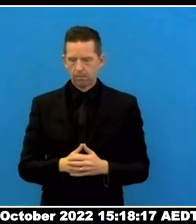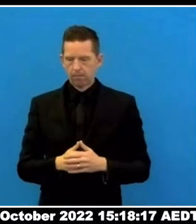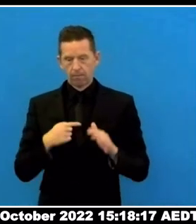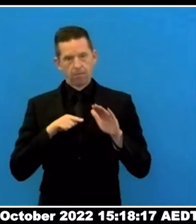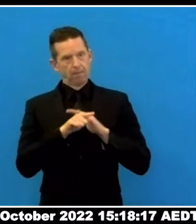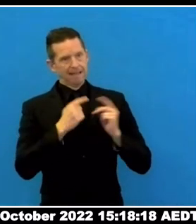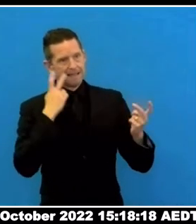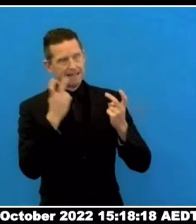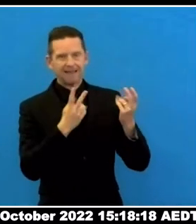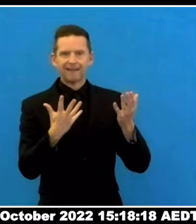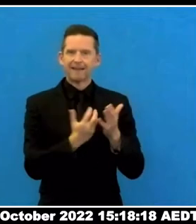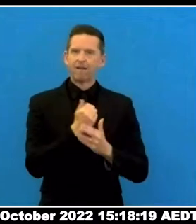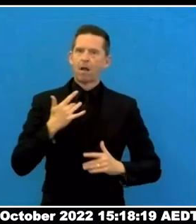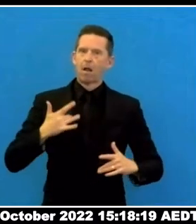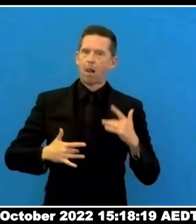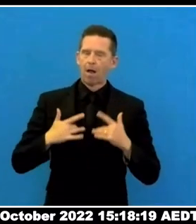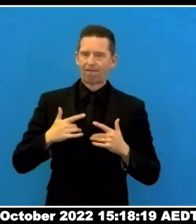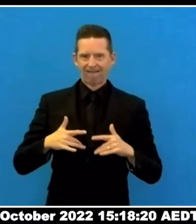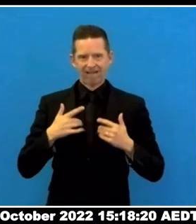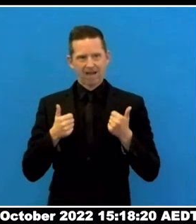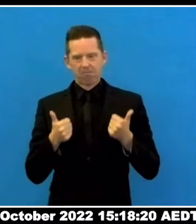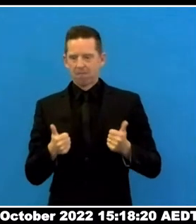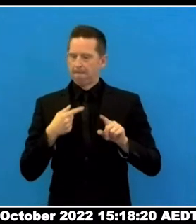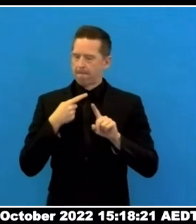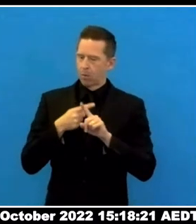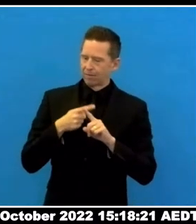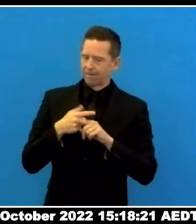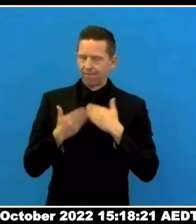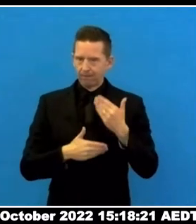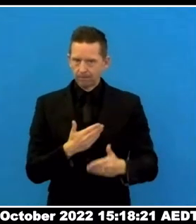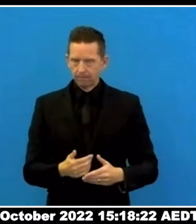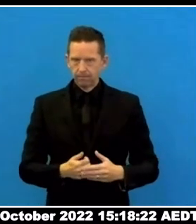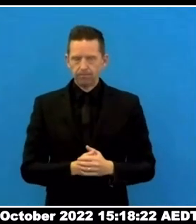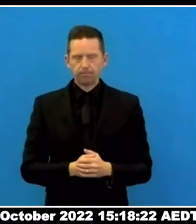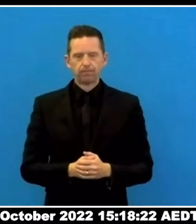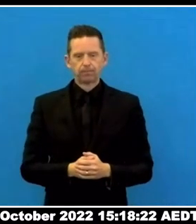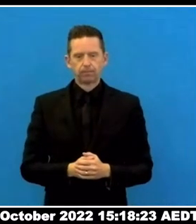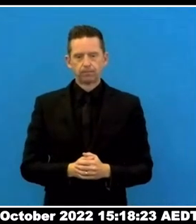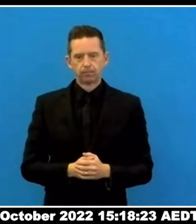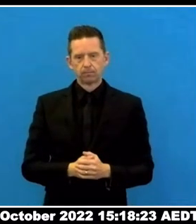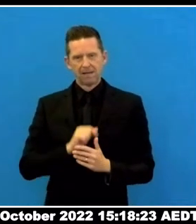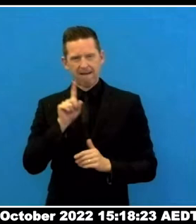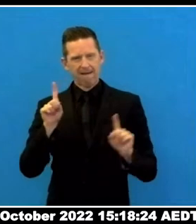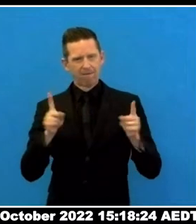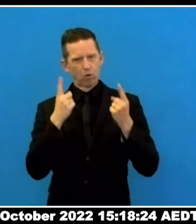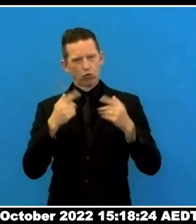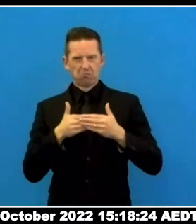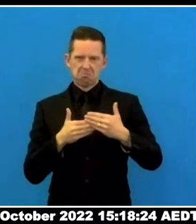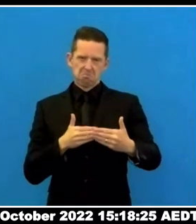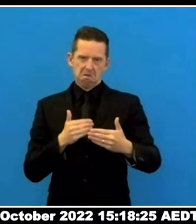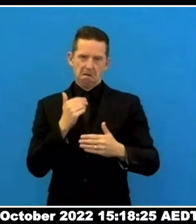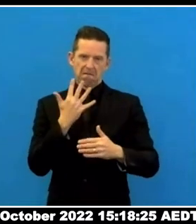I look and positive view and then I'm in the first five to 10 years,